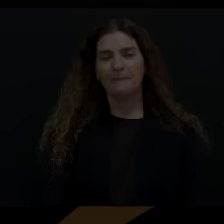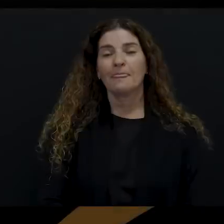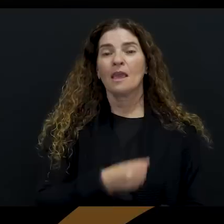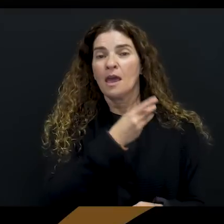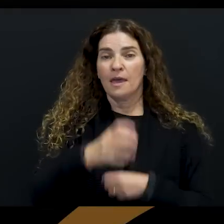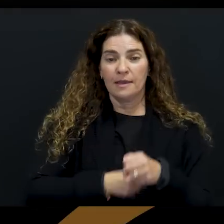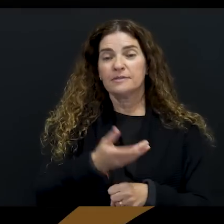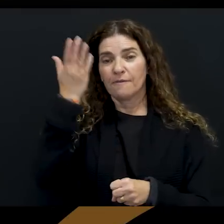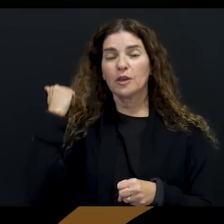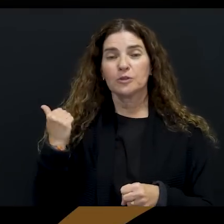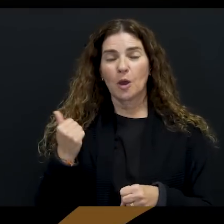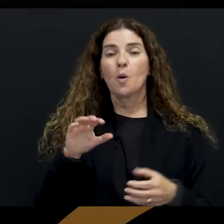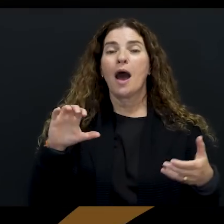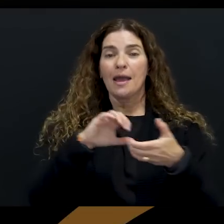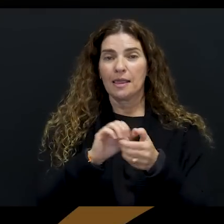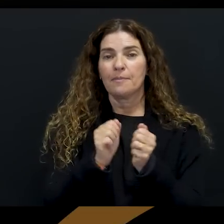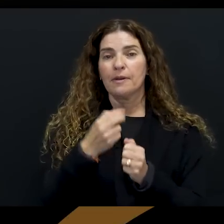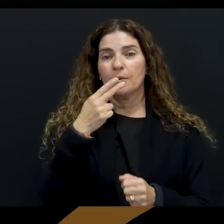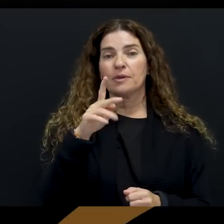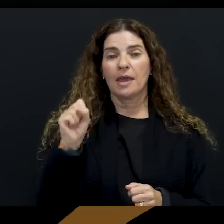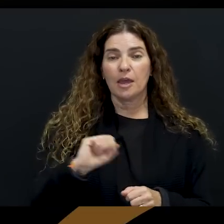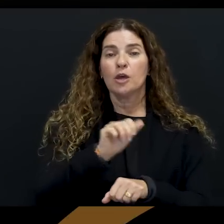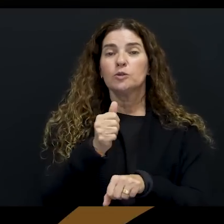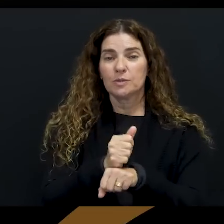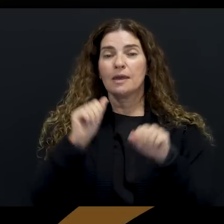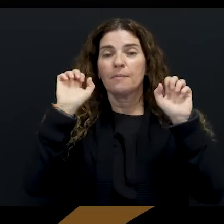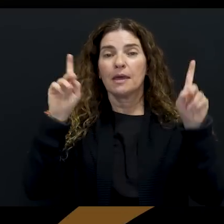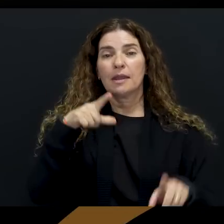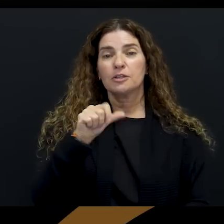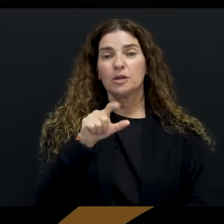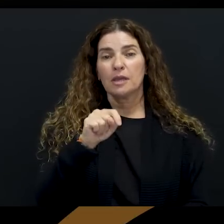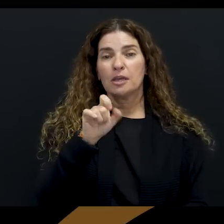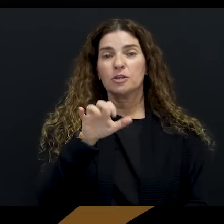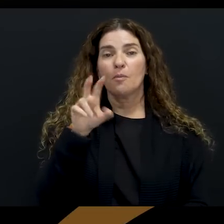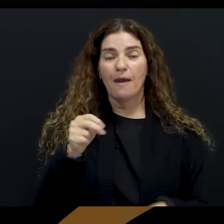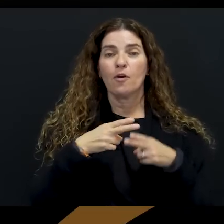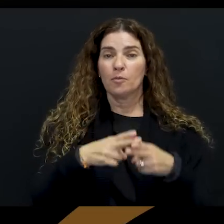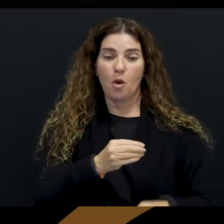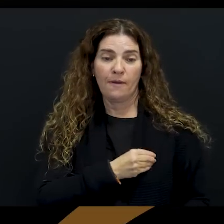Several years ago, I collaborated with Helen Keller Services to build an educational platform called “Feeling Through Studio”